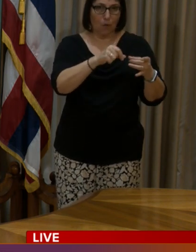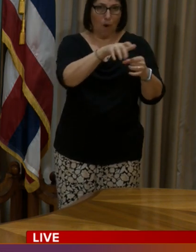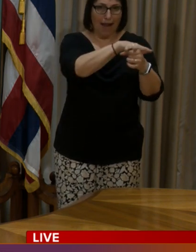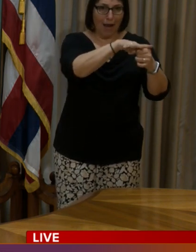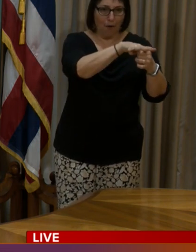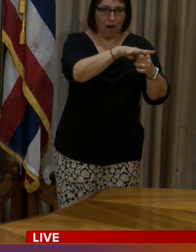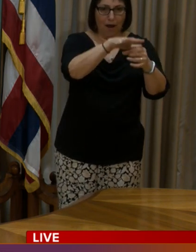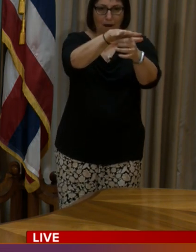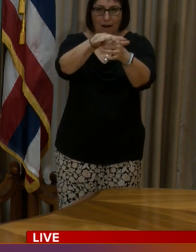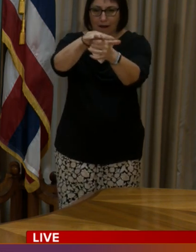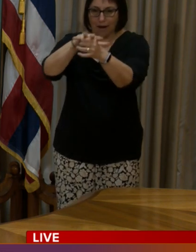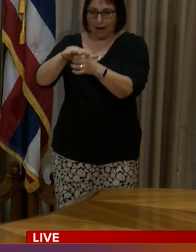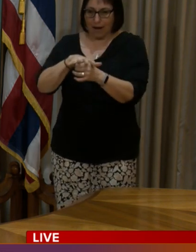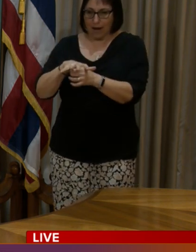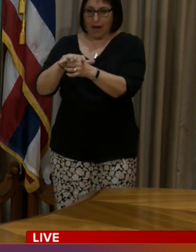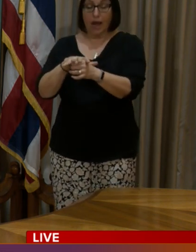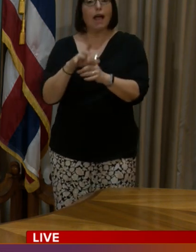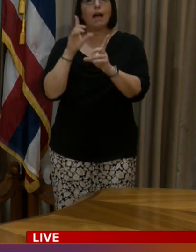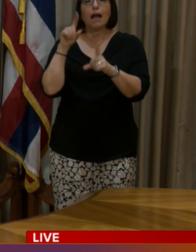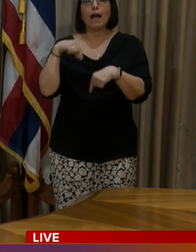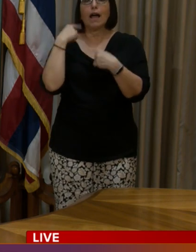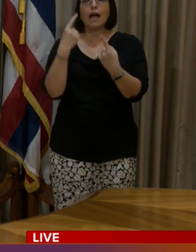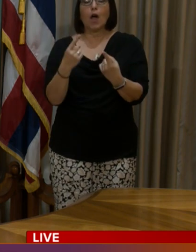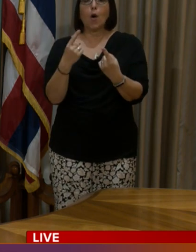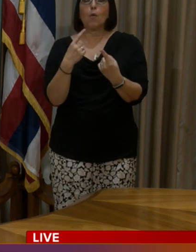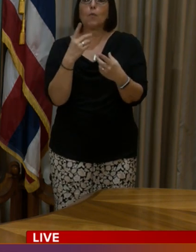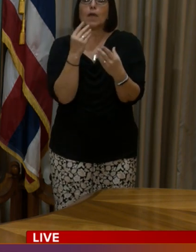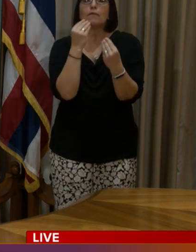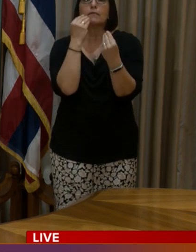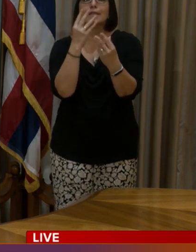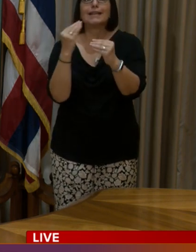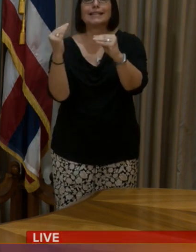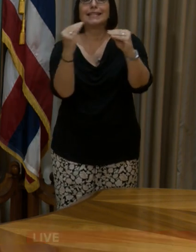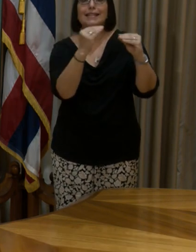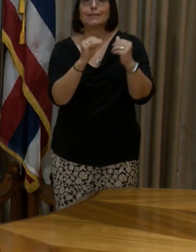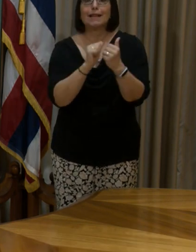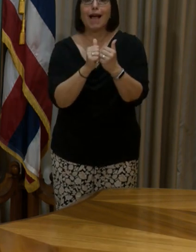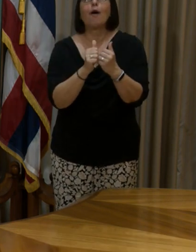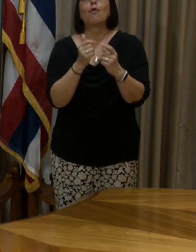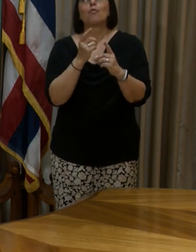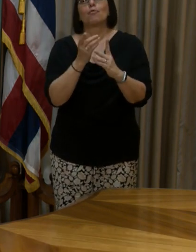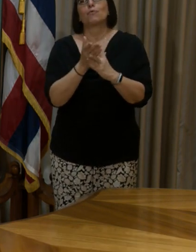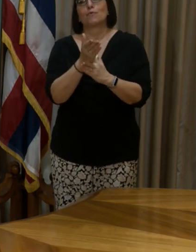ELEMENTARY AND MIDDLE SCHOOLS. MOST OF OUR SCHOOLS HAVE BEEN DELIVERING INSTRUCTION VIA DISTANCE LEARNING SINCE THE